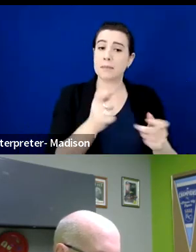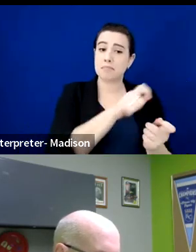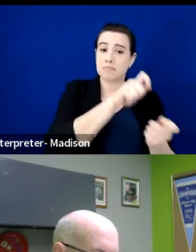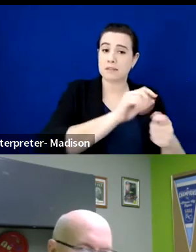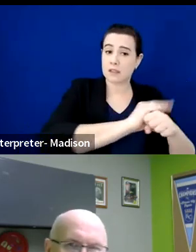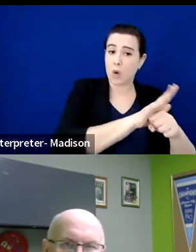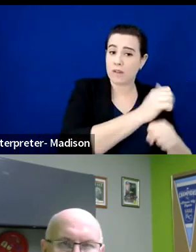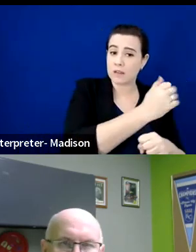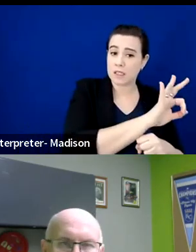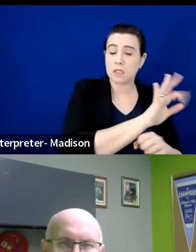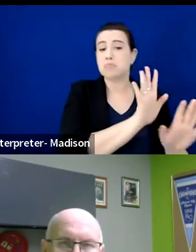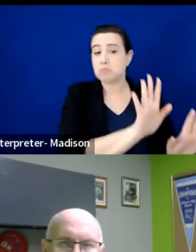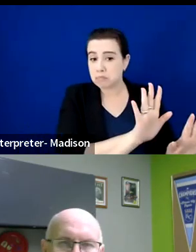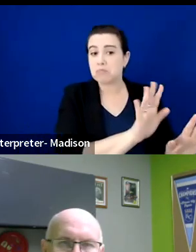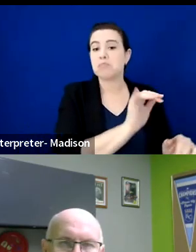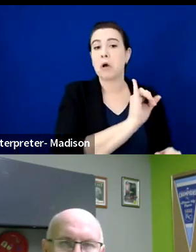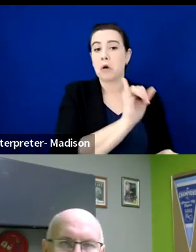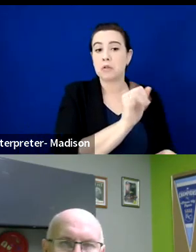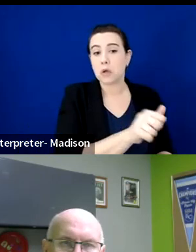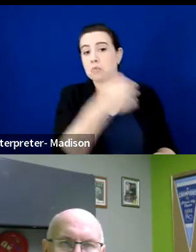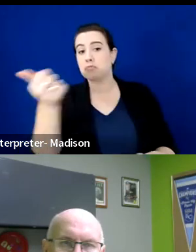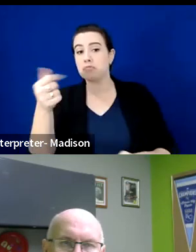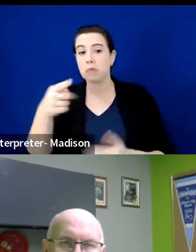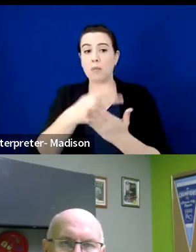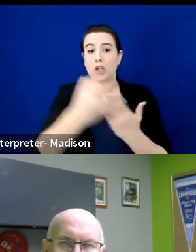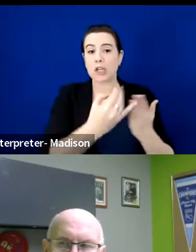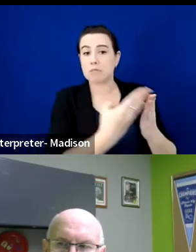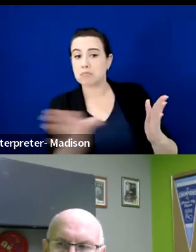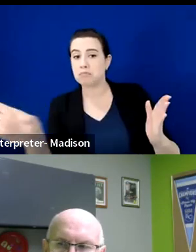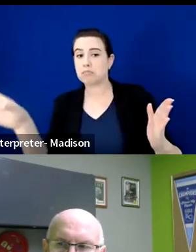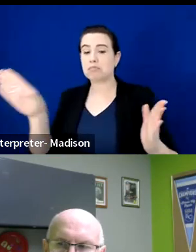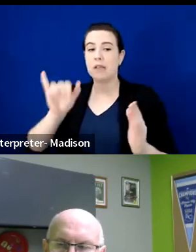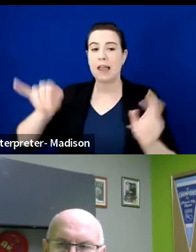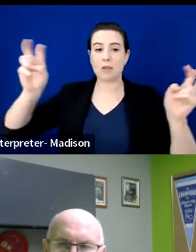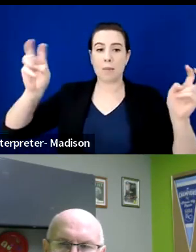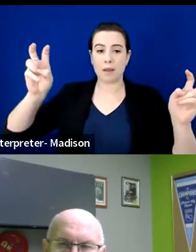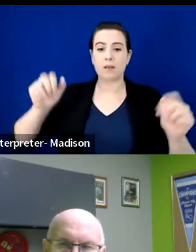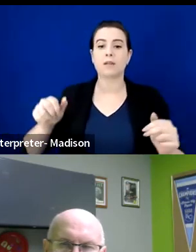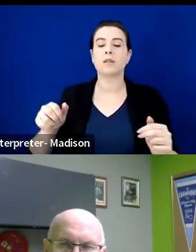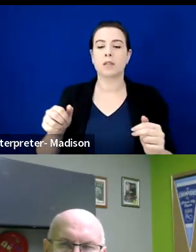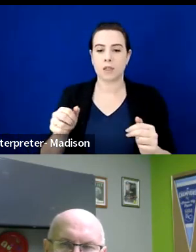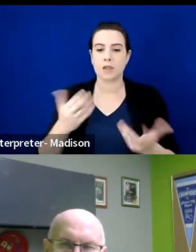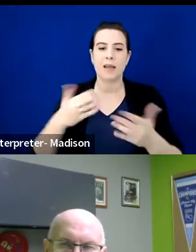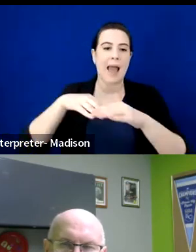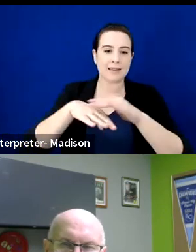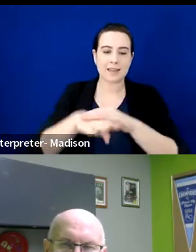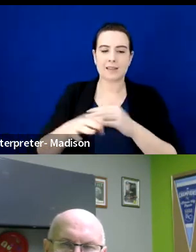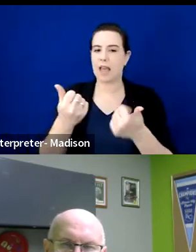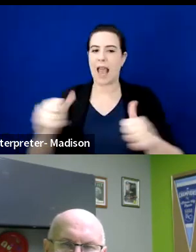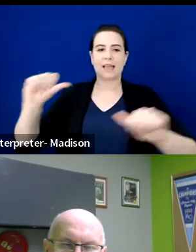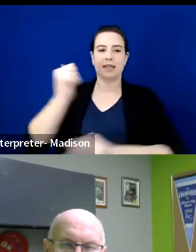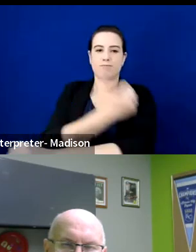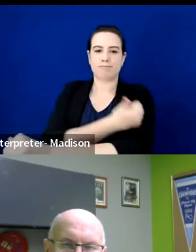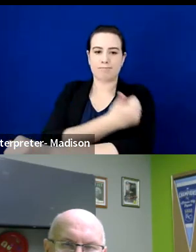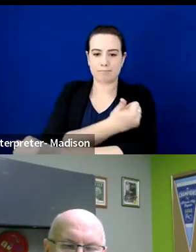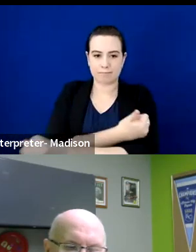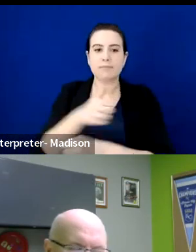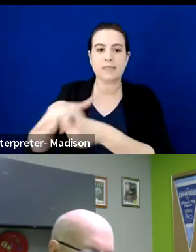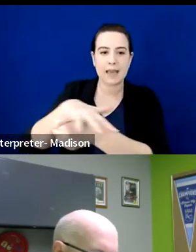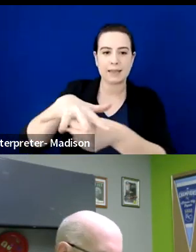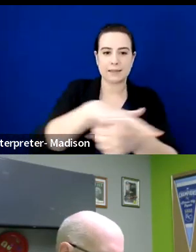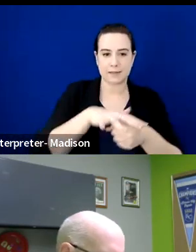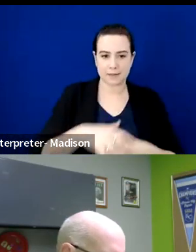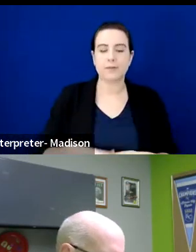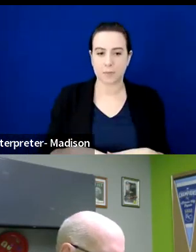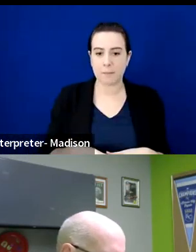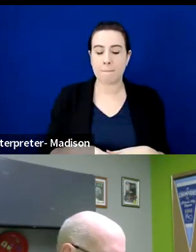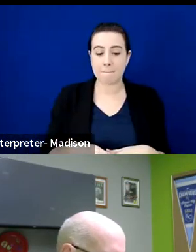I want to talk a little bit with you all about the biggest barriers that we have heard of and encountered during the project in regards to increasing access to vaccinations.